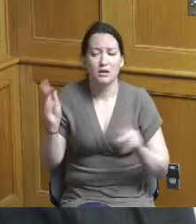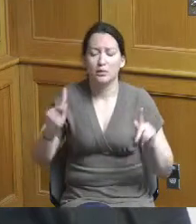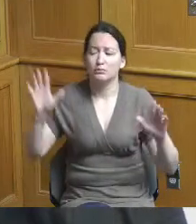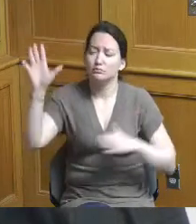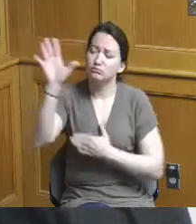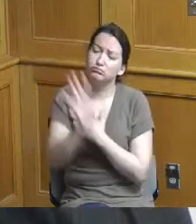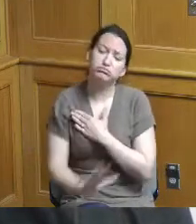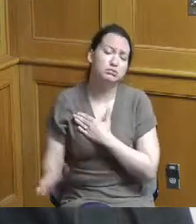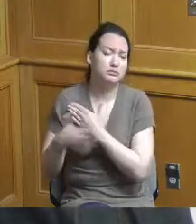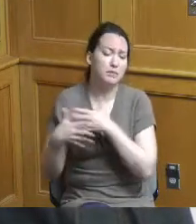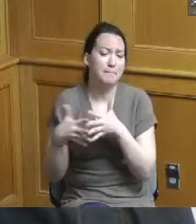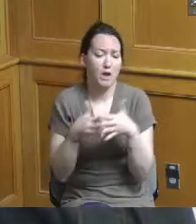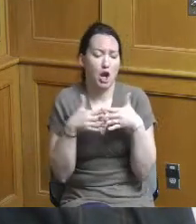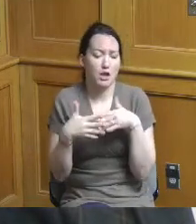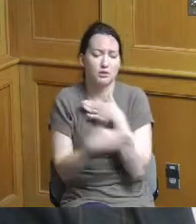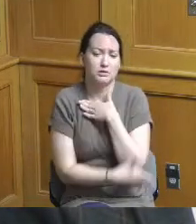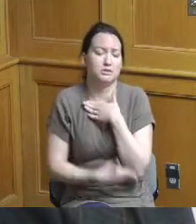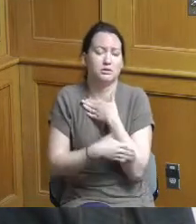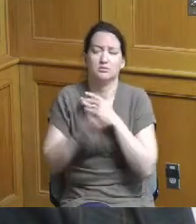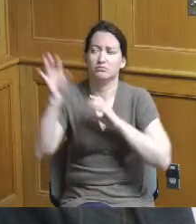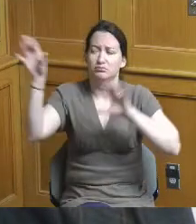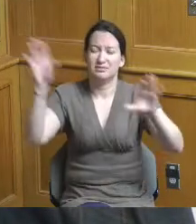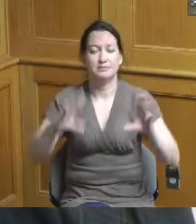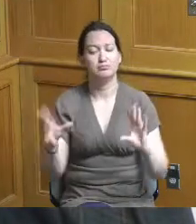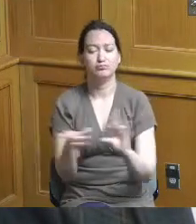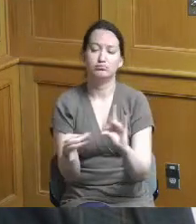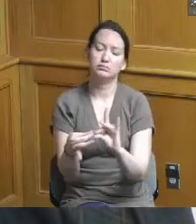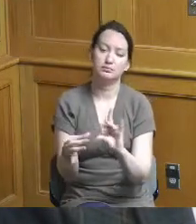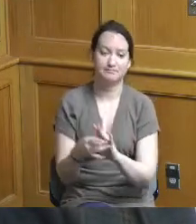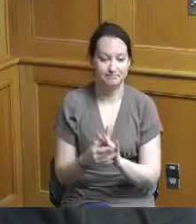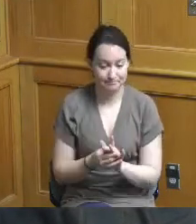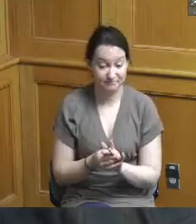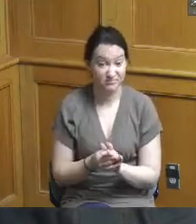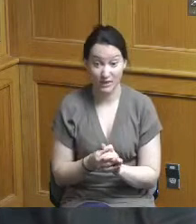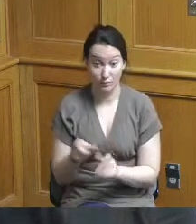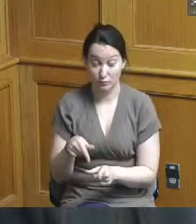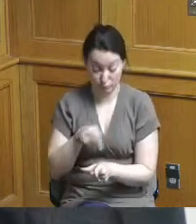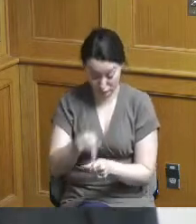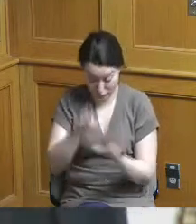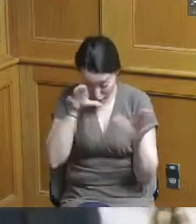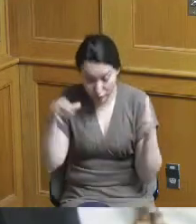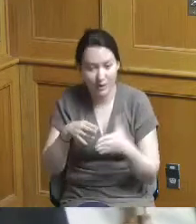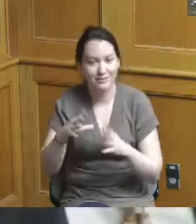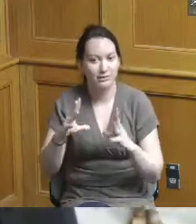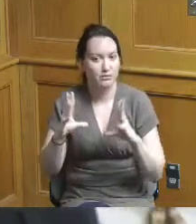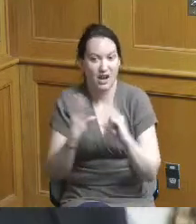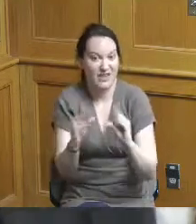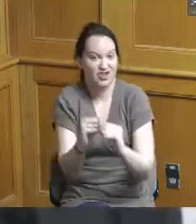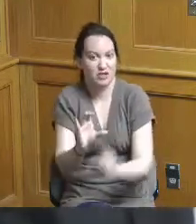country that talked to folks that do conventions in different places trying to get an understanding